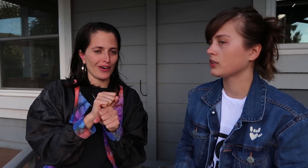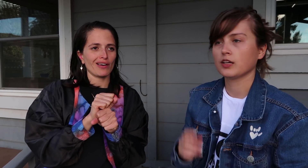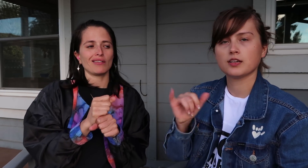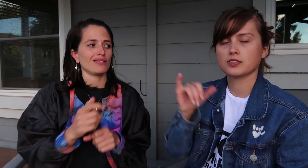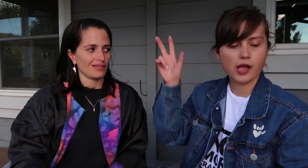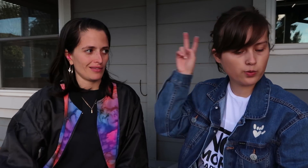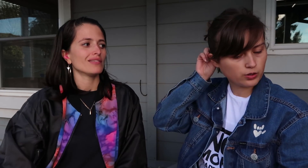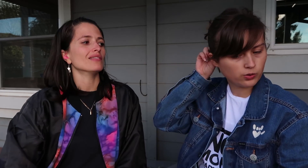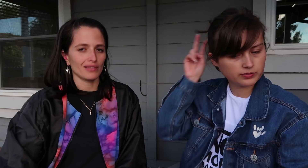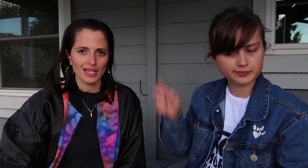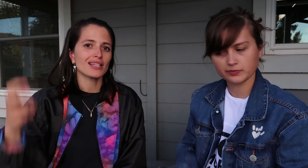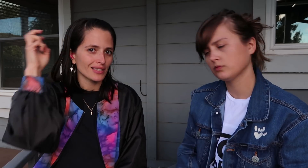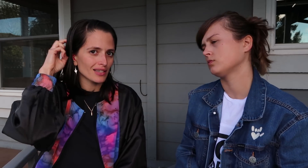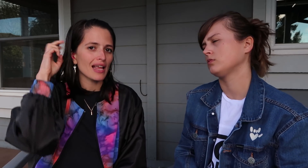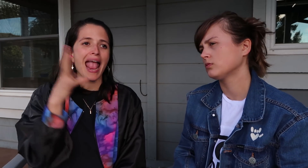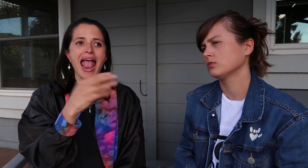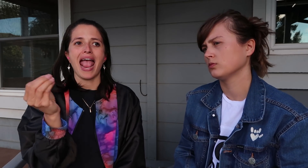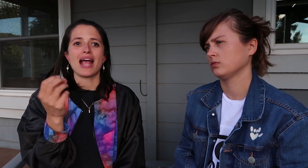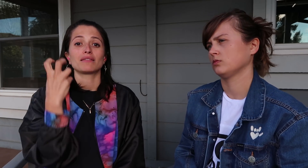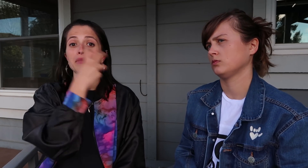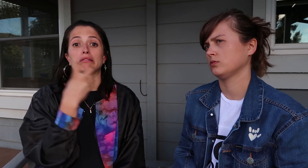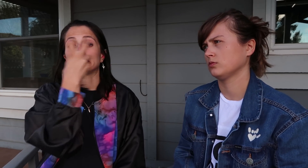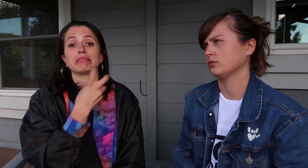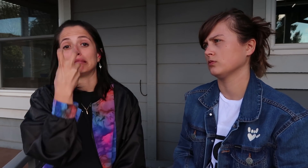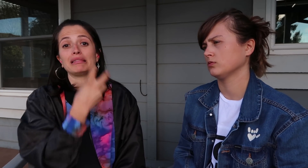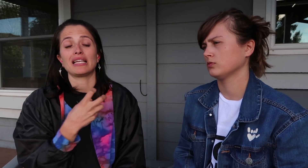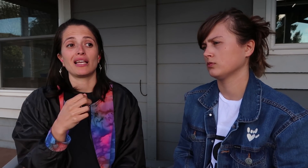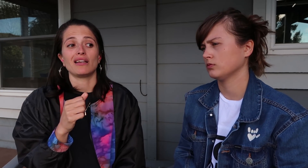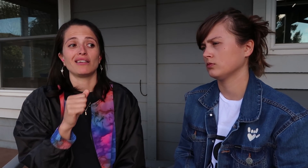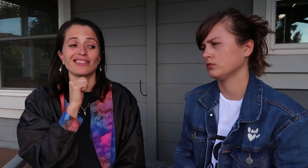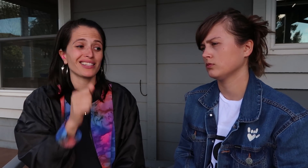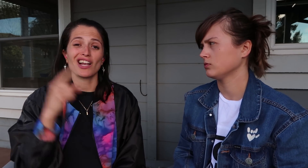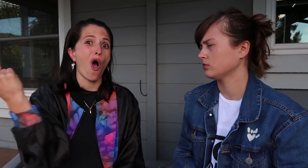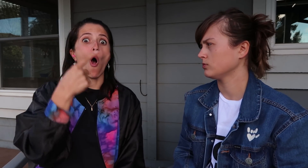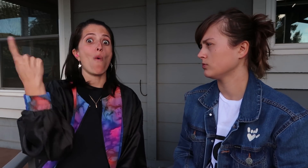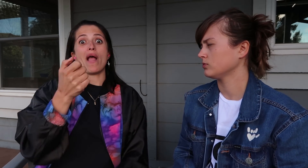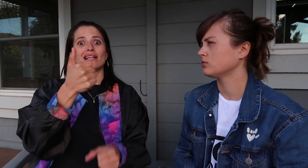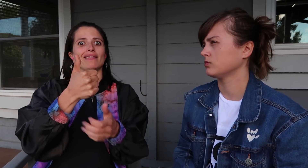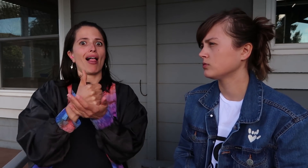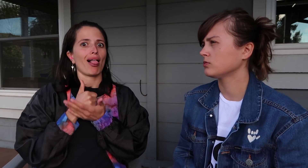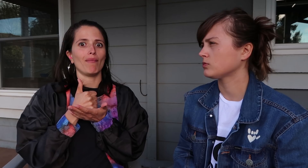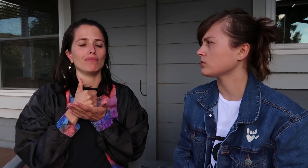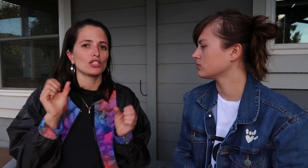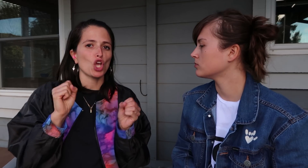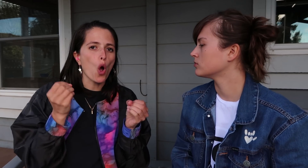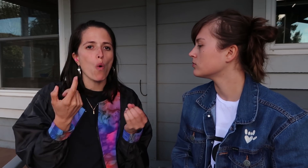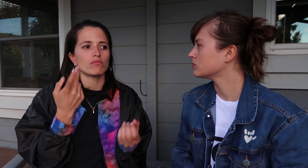Same with implants. And even lip-reading, it doesn't always help kids.